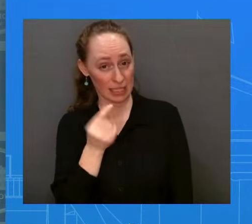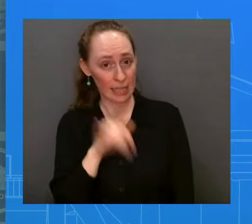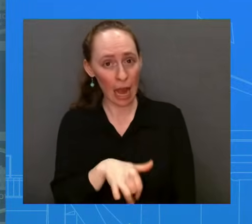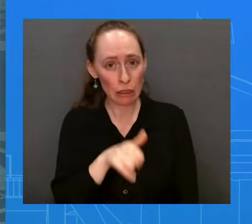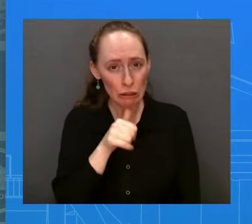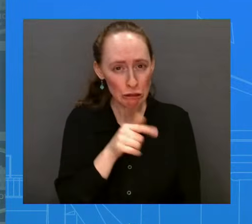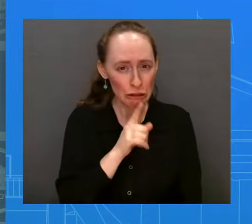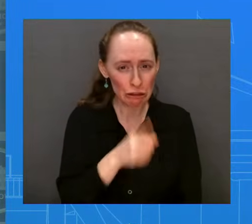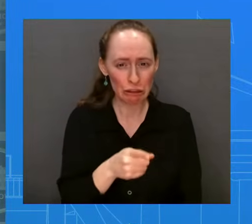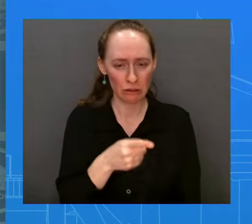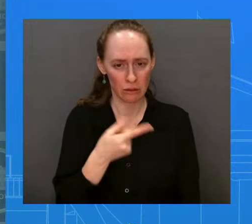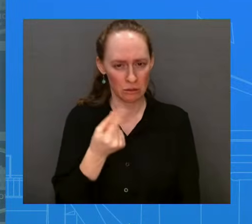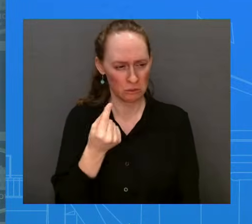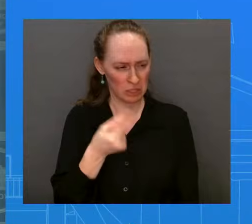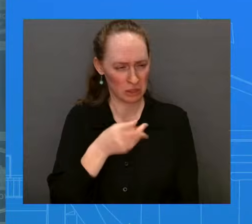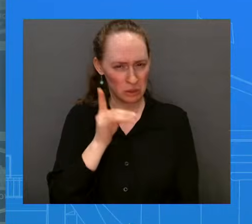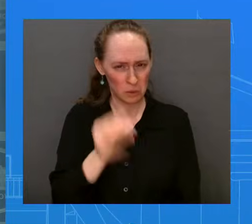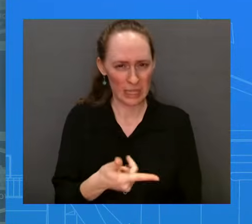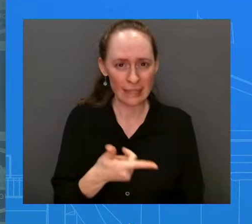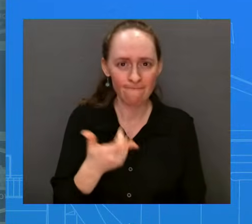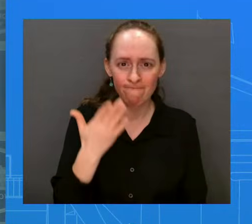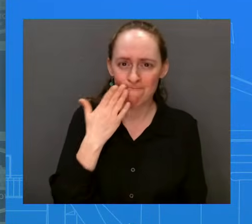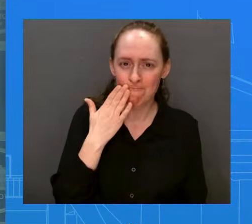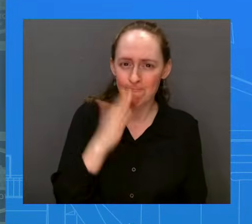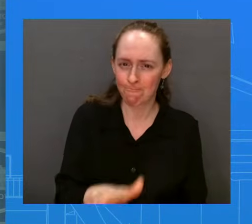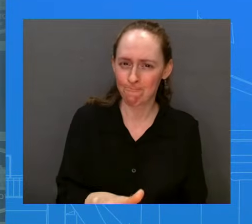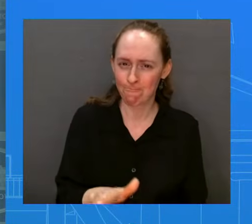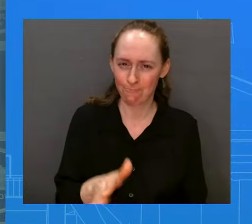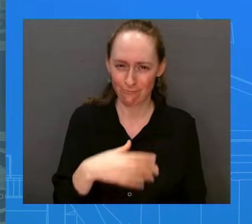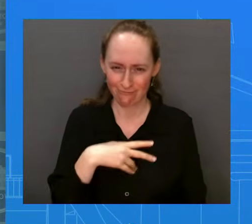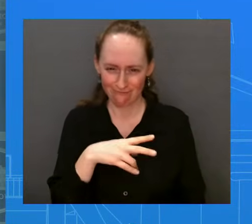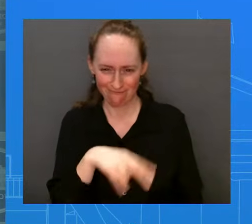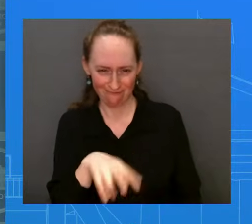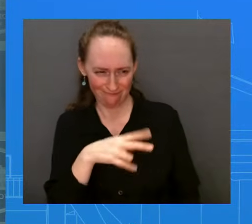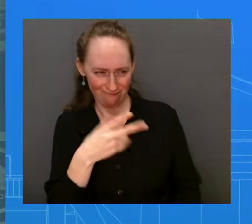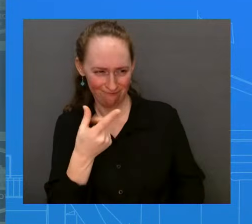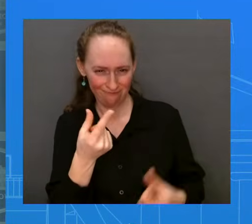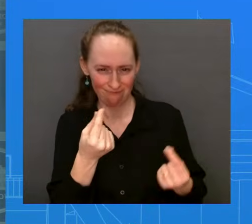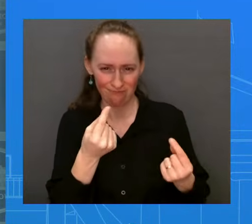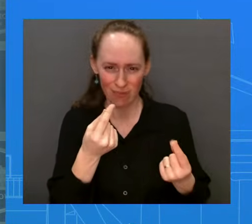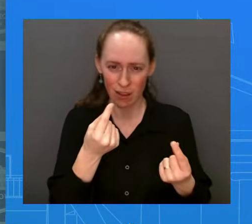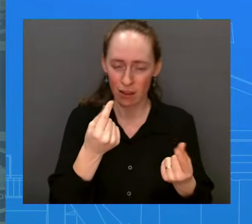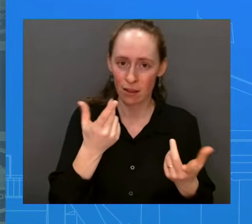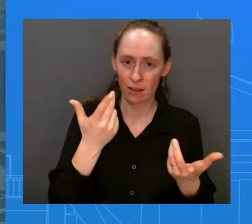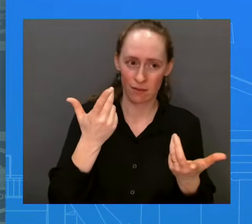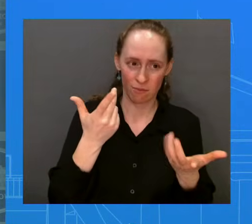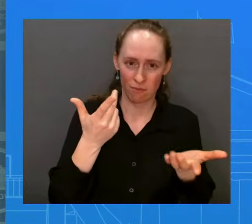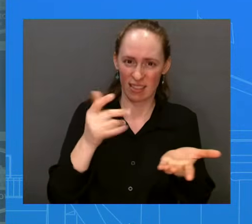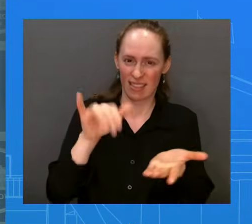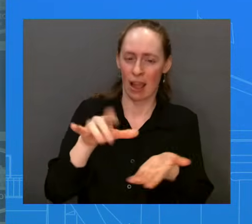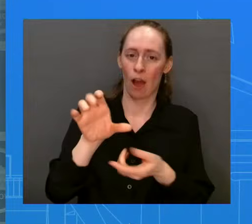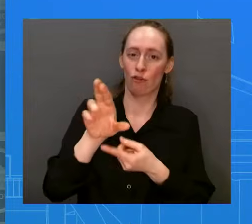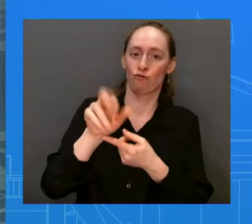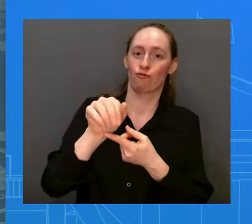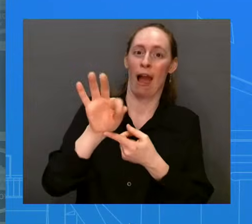But we -- we hope to be able to find out more once we can recover the debris from that one and from the other two as well. Ms. Jean-Pierre: Go ahead, Scott.